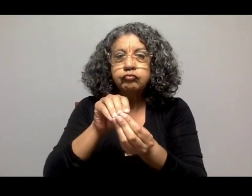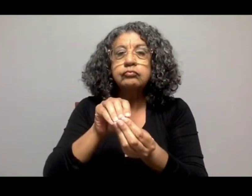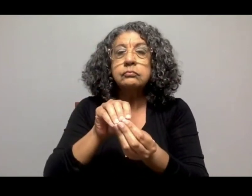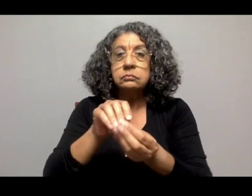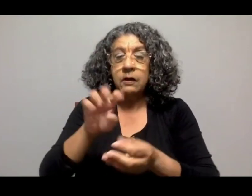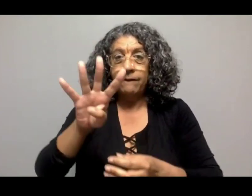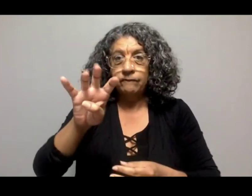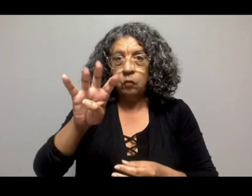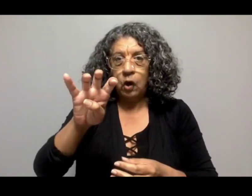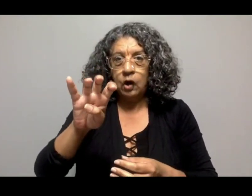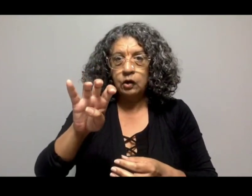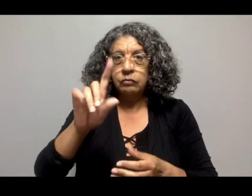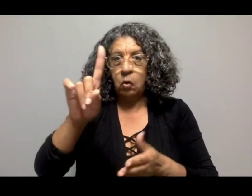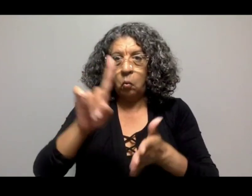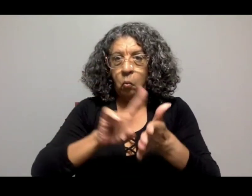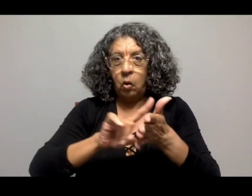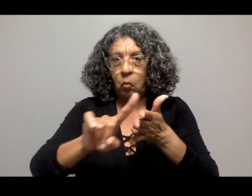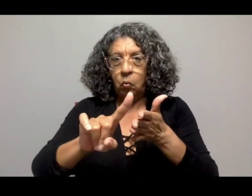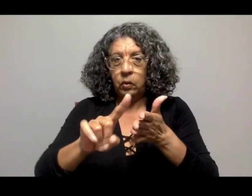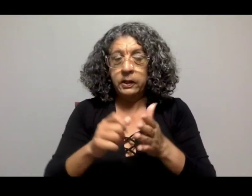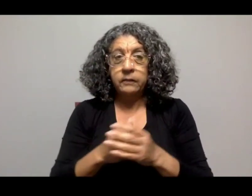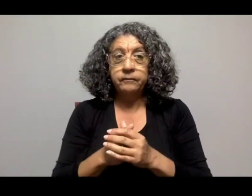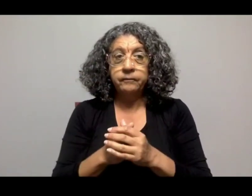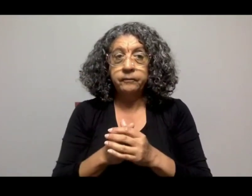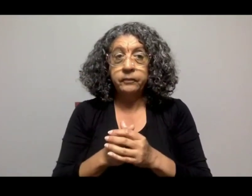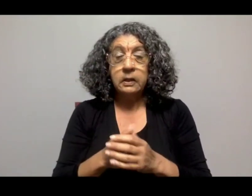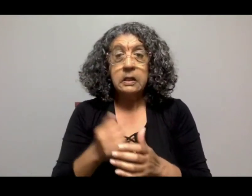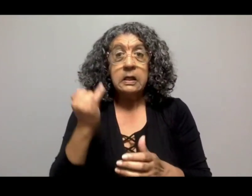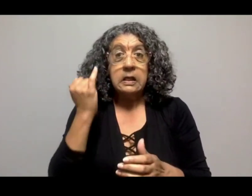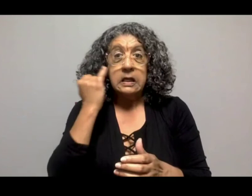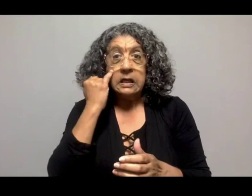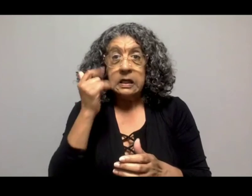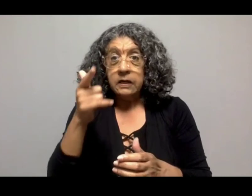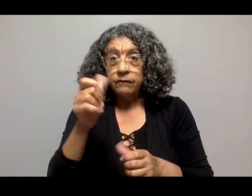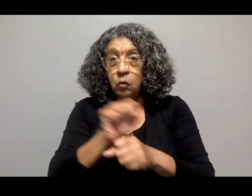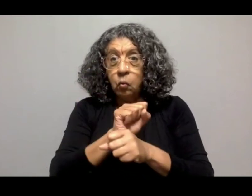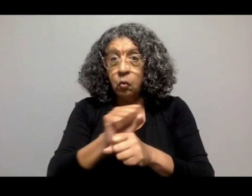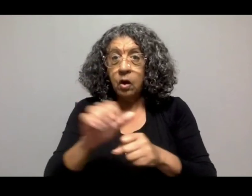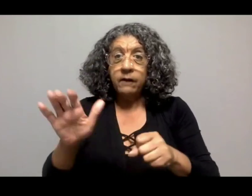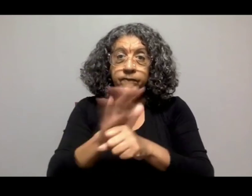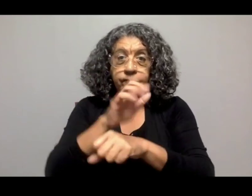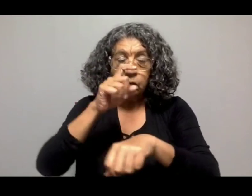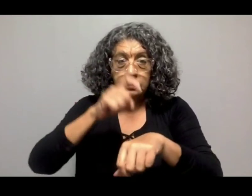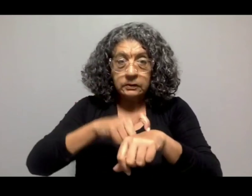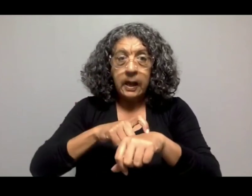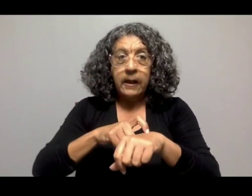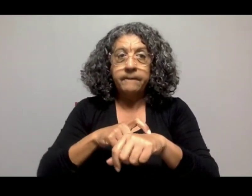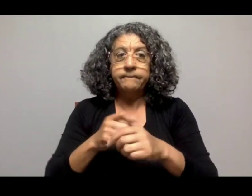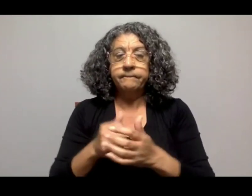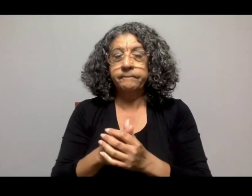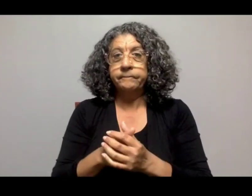That's a total of $400 for one week. If you work full time,